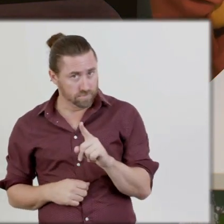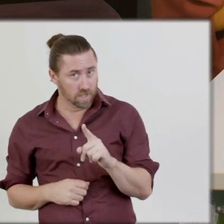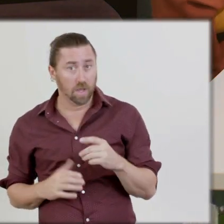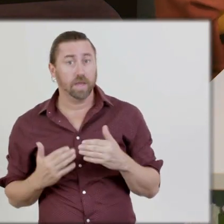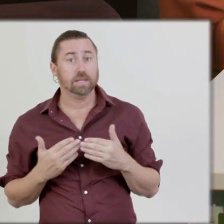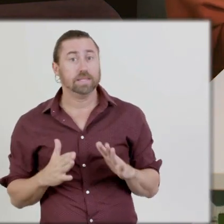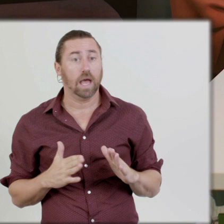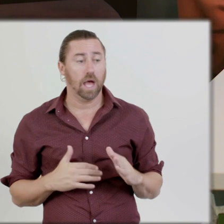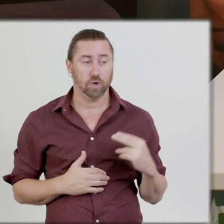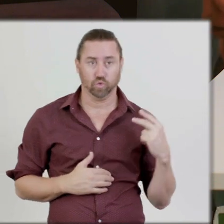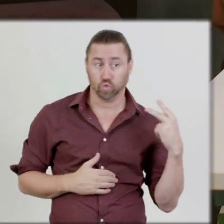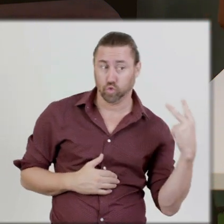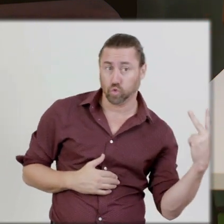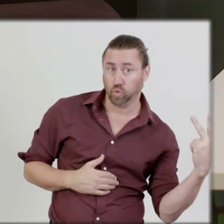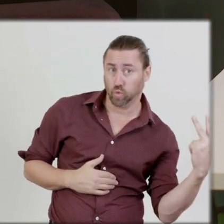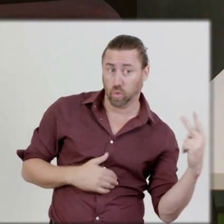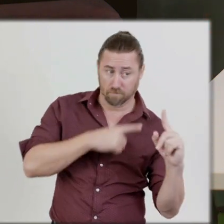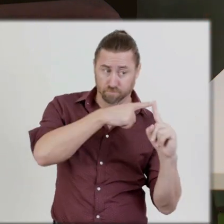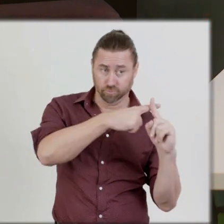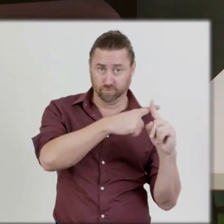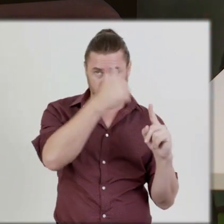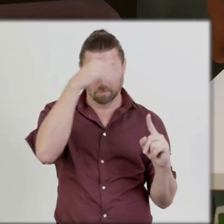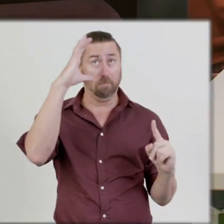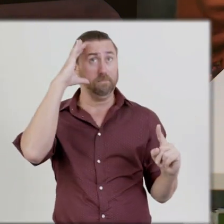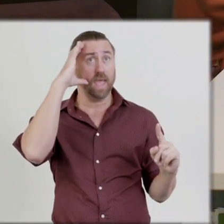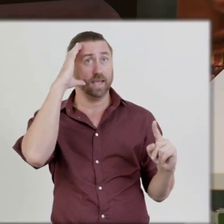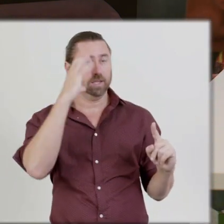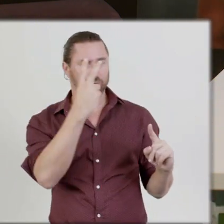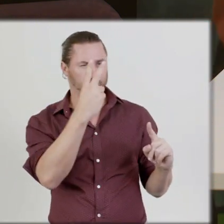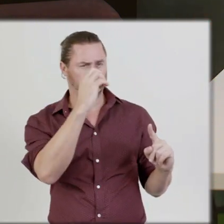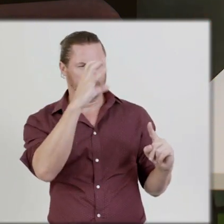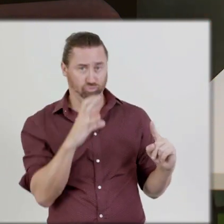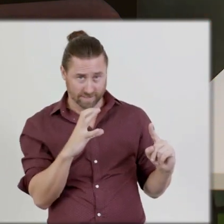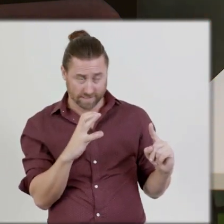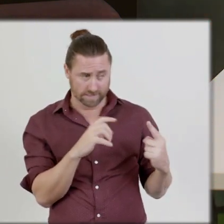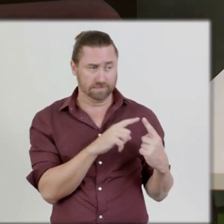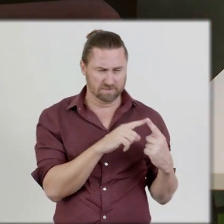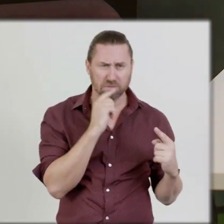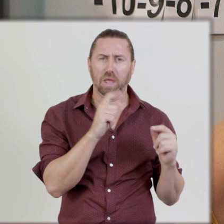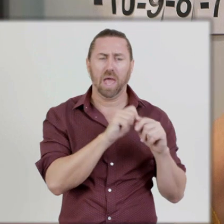We start at positive 2.